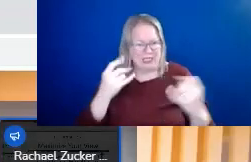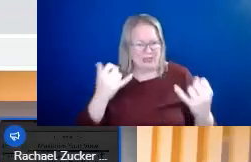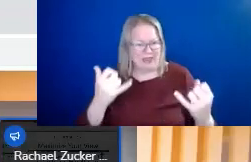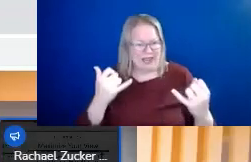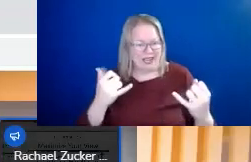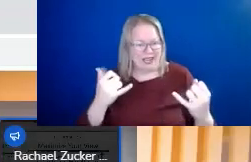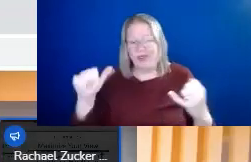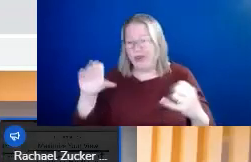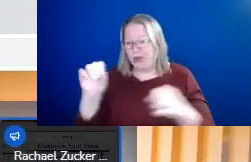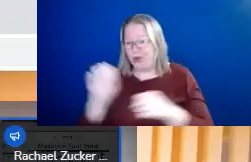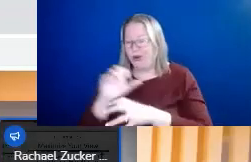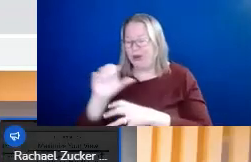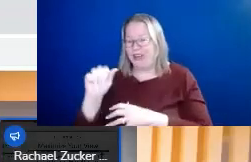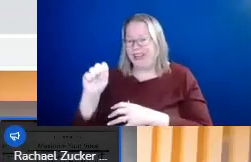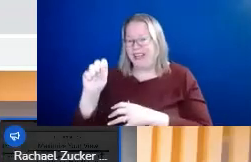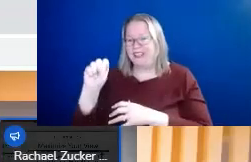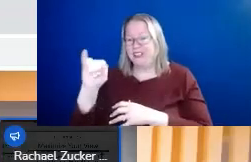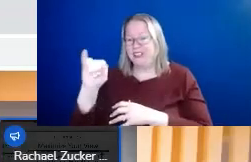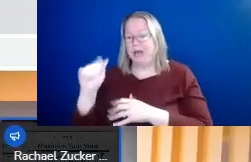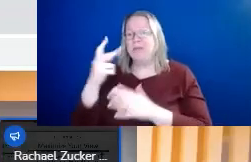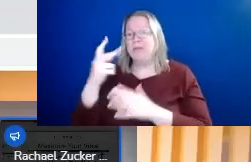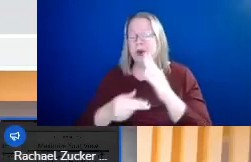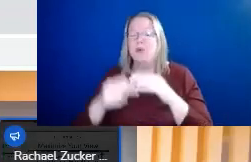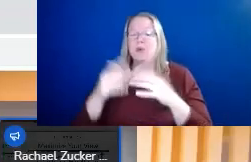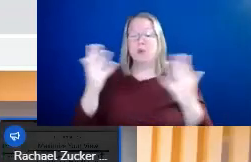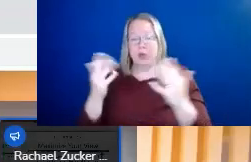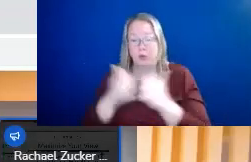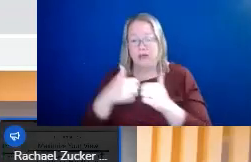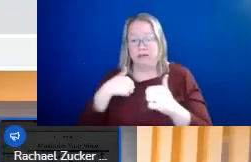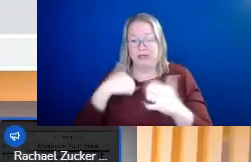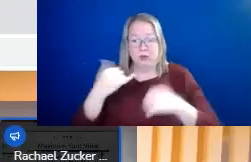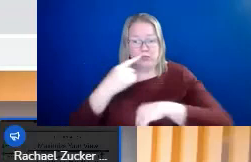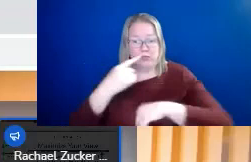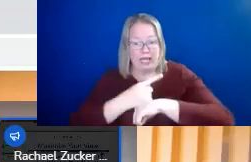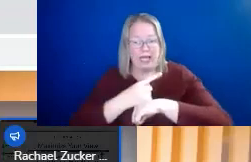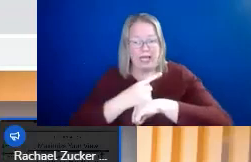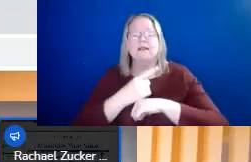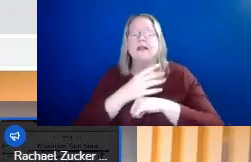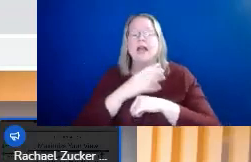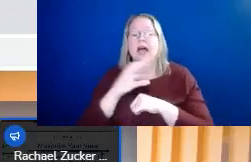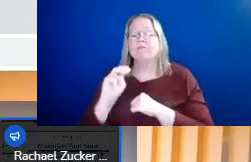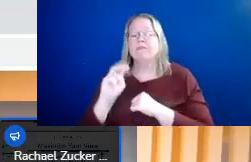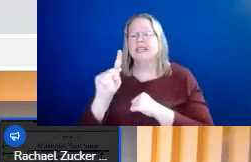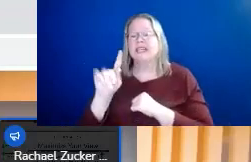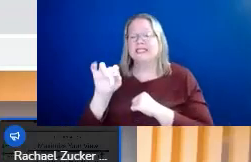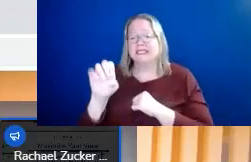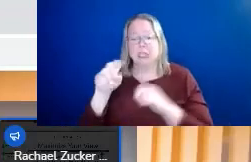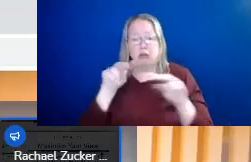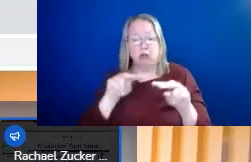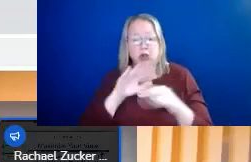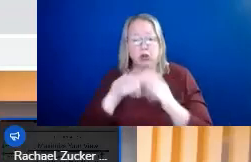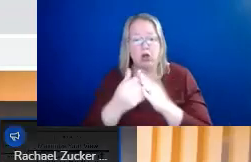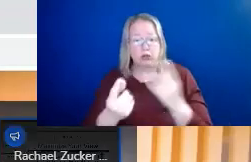12:26:05 Aasia Revels are both on that line with me today and McKenzie is monitoring the questions t 12:26:08 hat you are submitting.